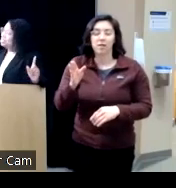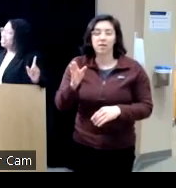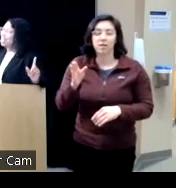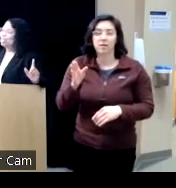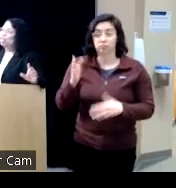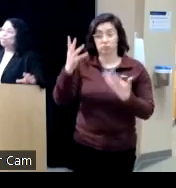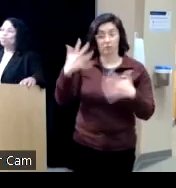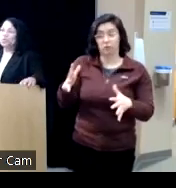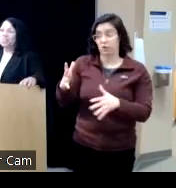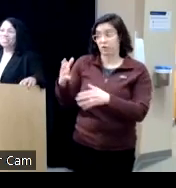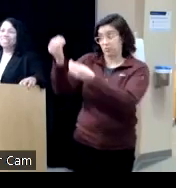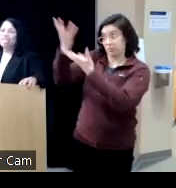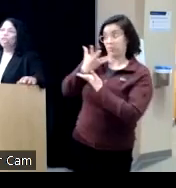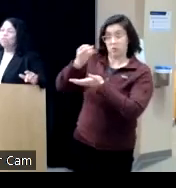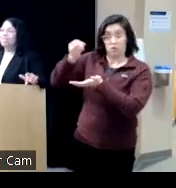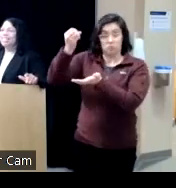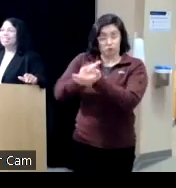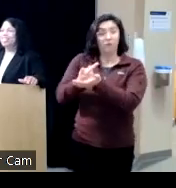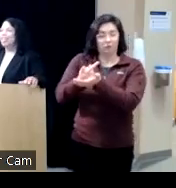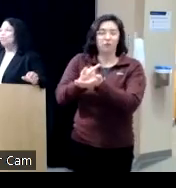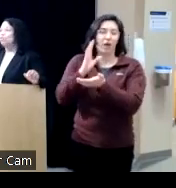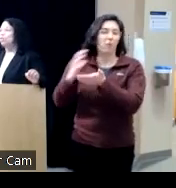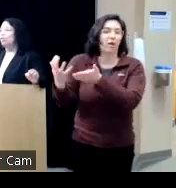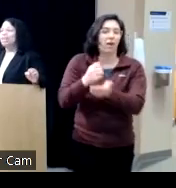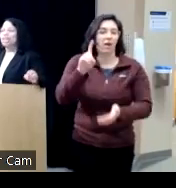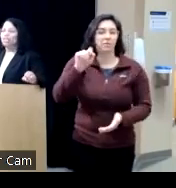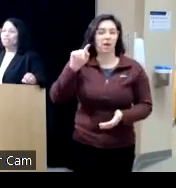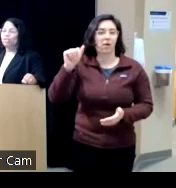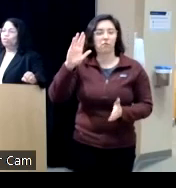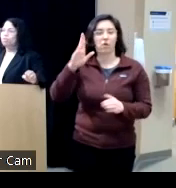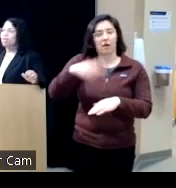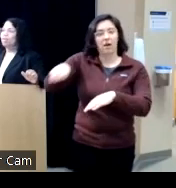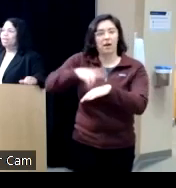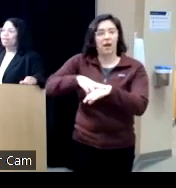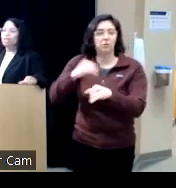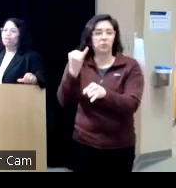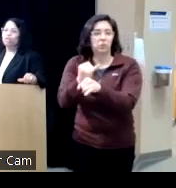once I get the notice of award be collecting data for my National Institute of minority health and